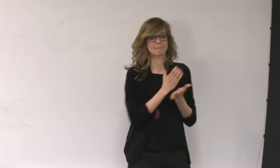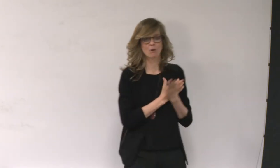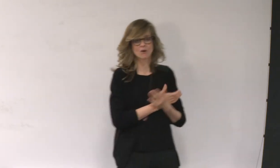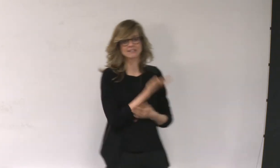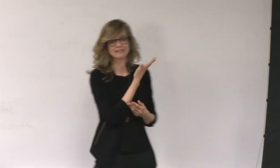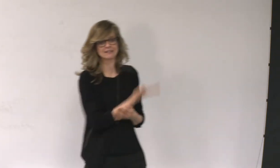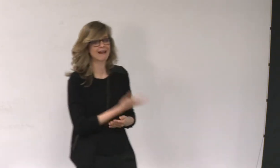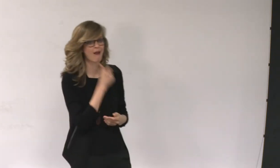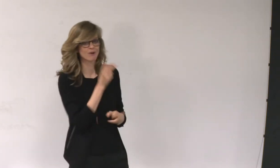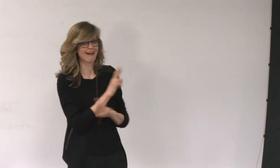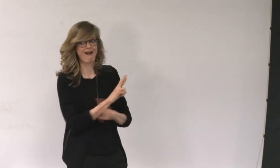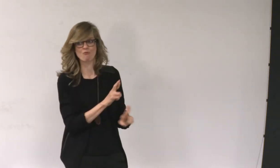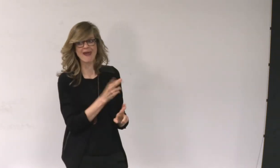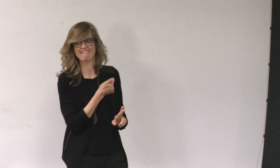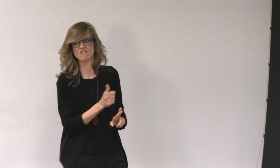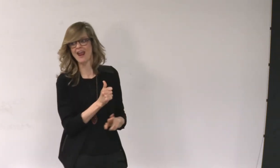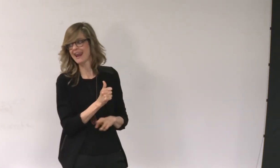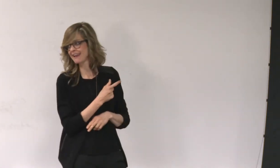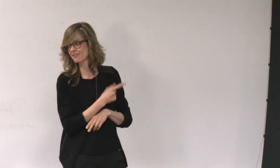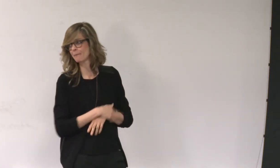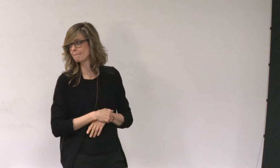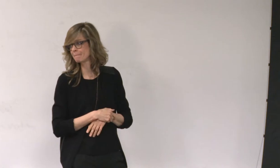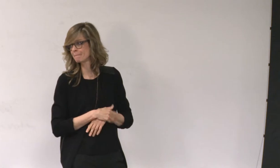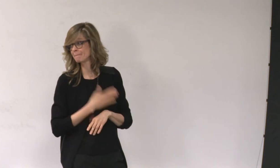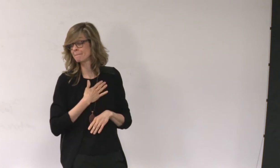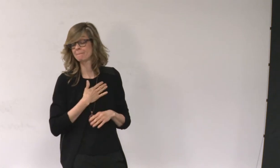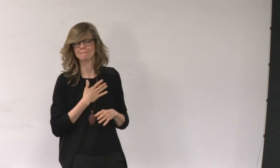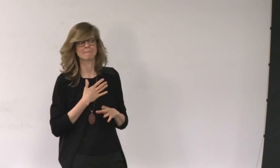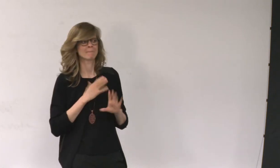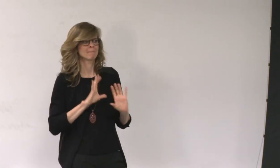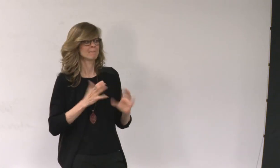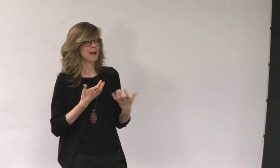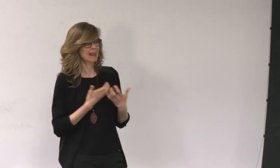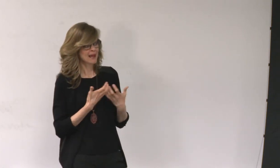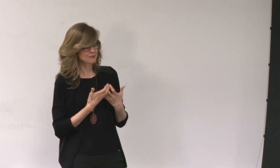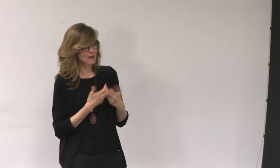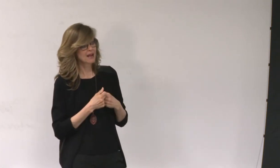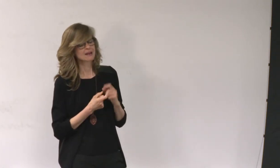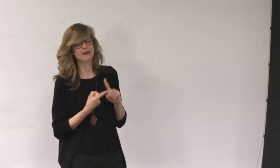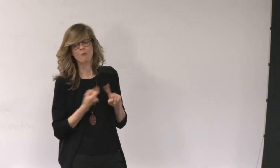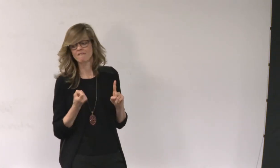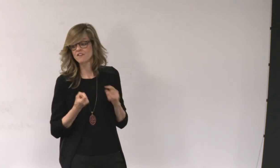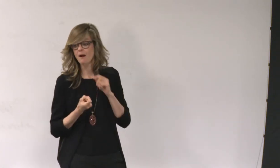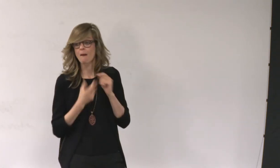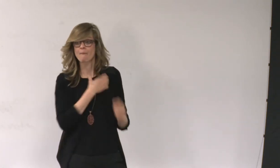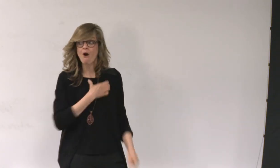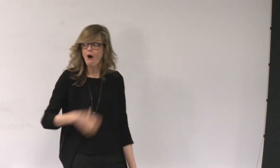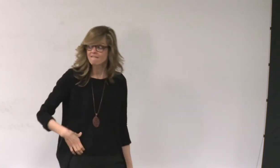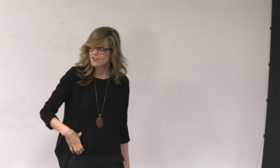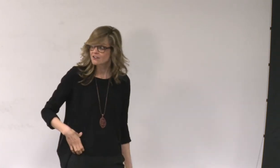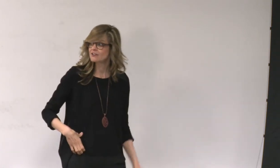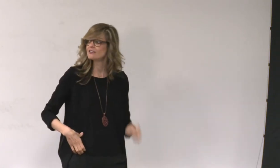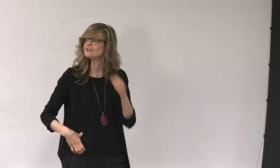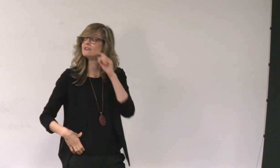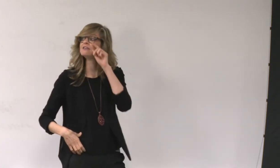THESE ARE THE COURSES THAT I TOOK. I WASN'T READY FOR ANY OF THEM. MY CLASSMATES WERE FROM PLACES LIKE HARVARD.